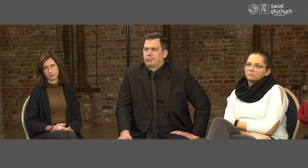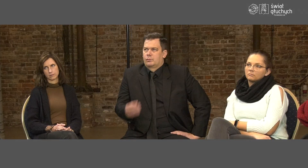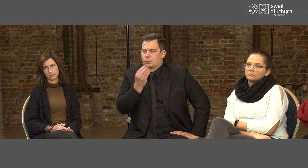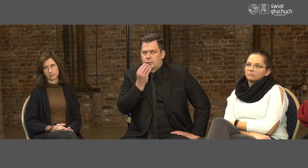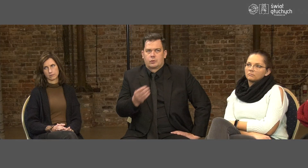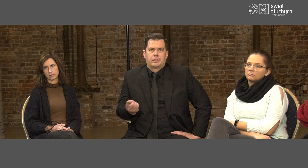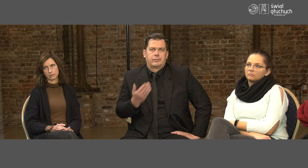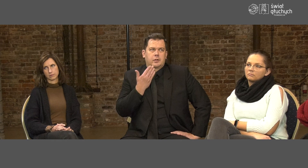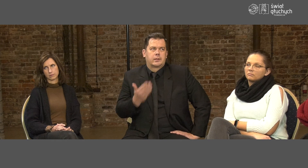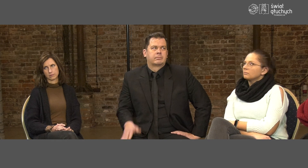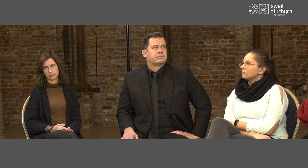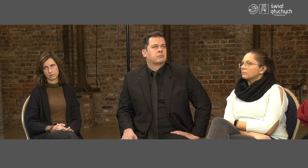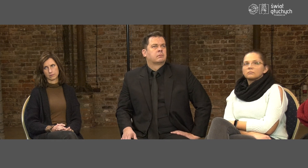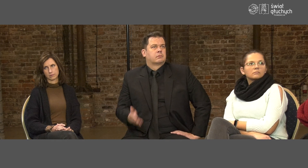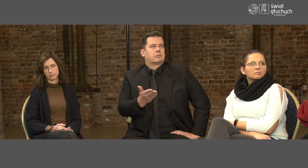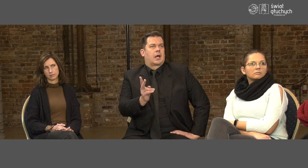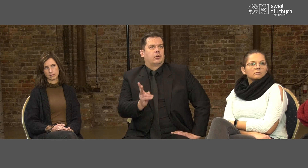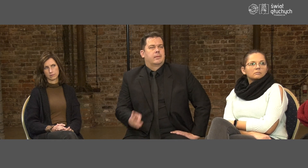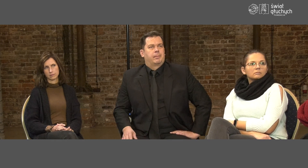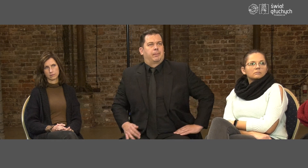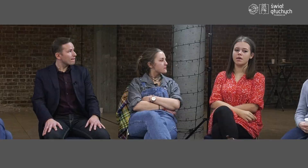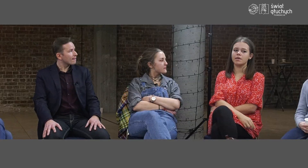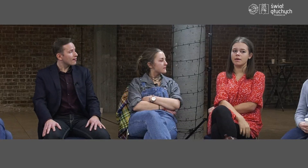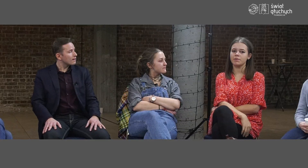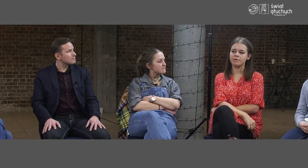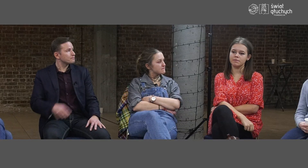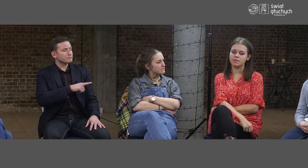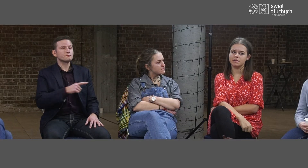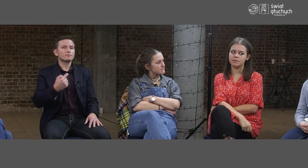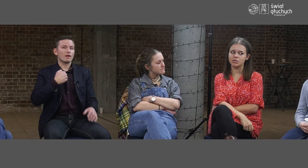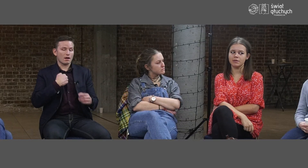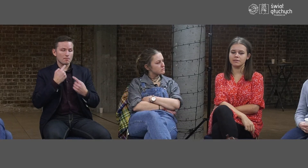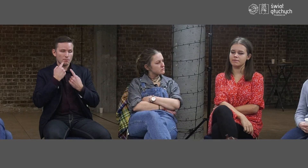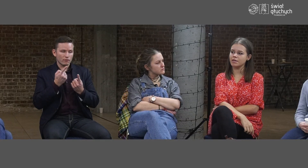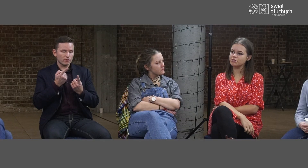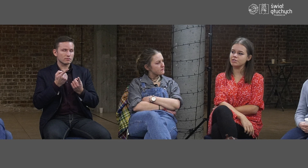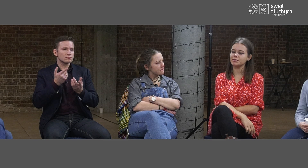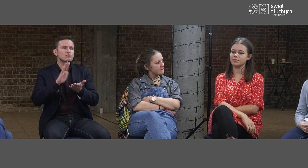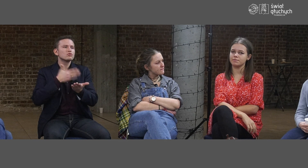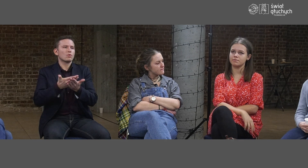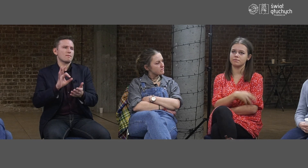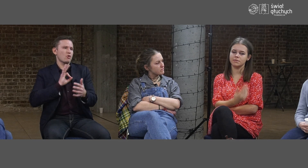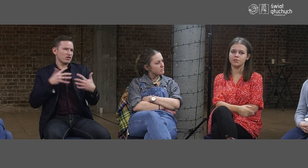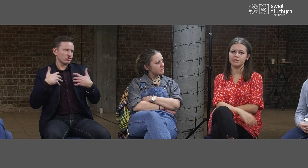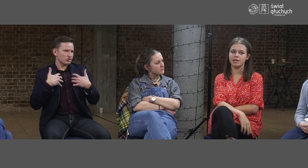[Tomek] Great. Thank you very much. Karolina. [Karolina] I’ll share an example from my everyday life.